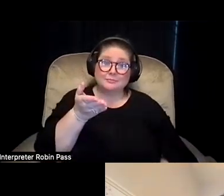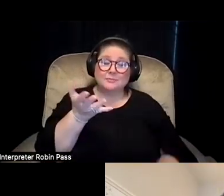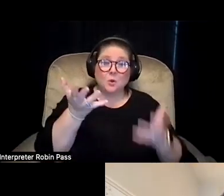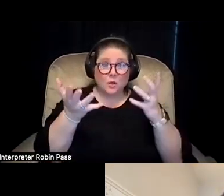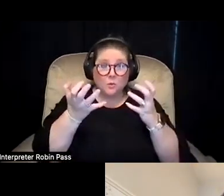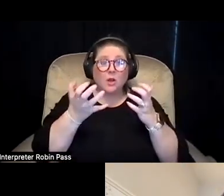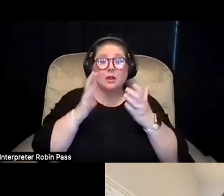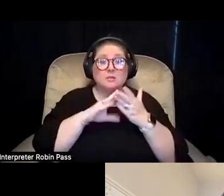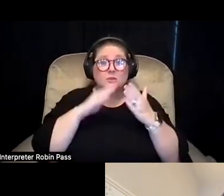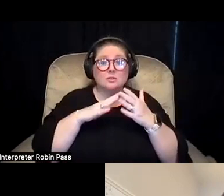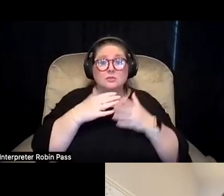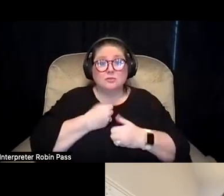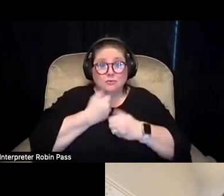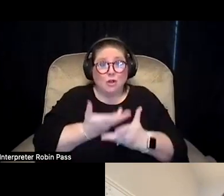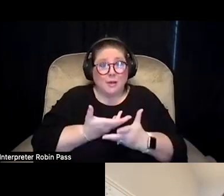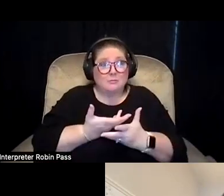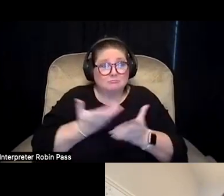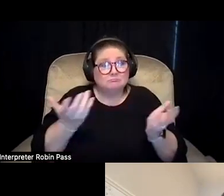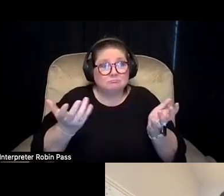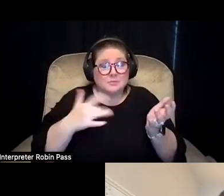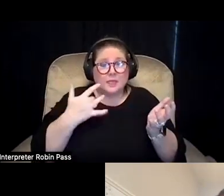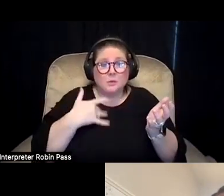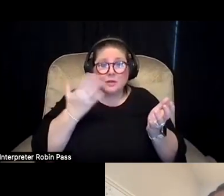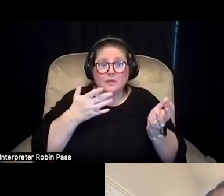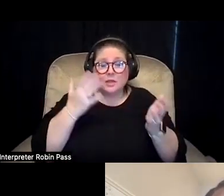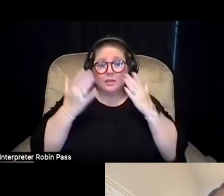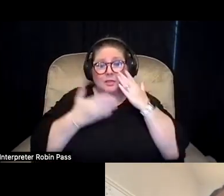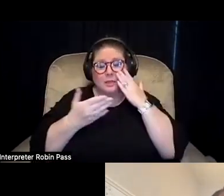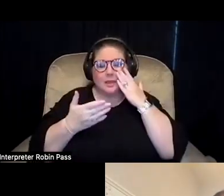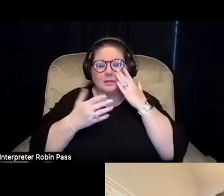emotions they're going to be feeling things um and it's really just about creating that